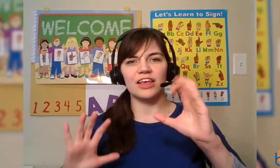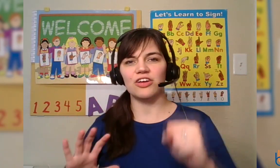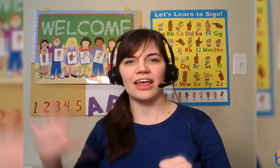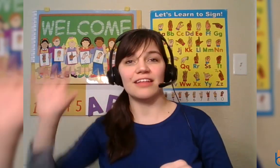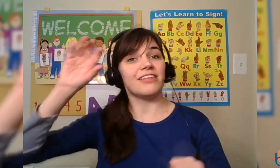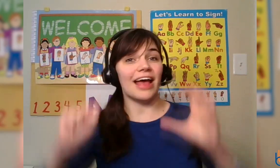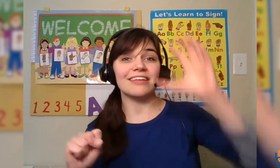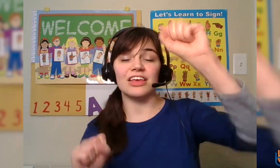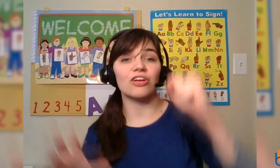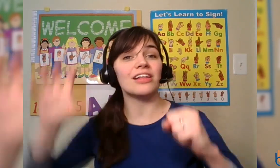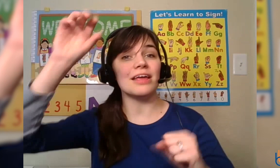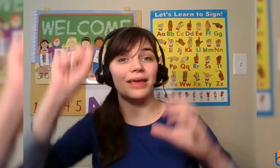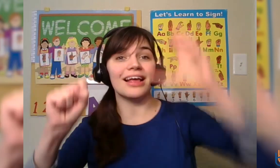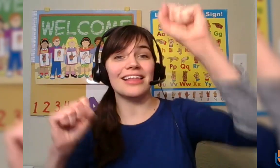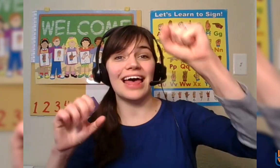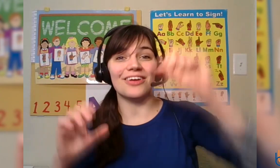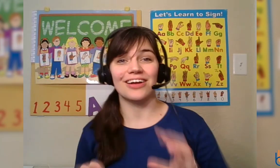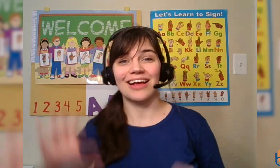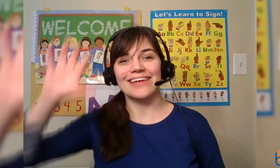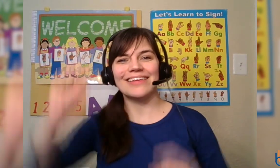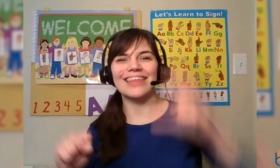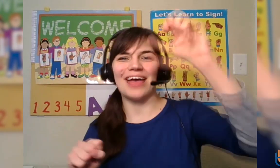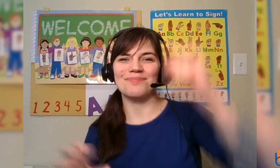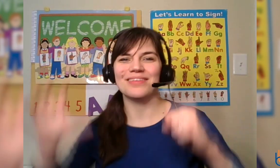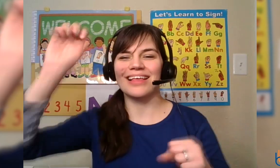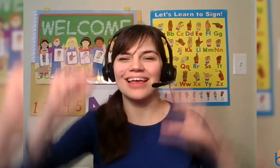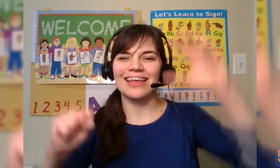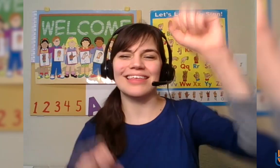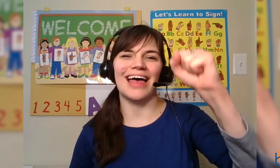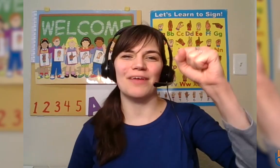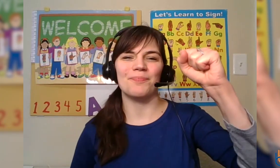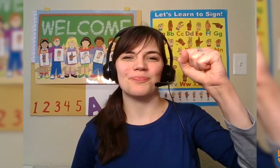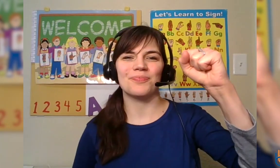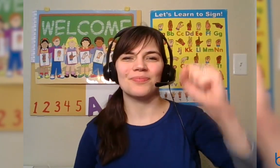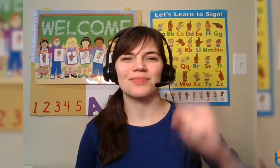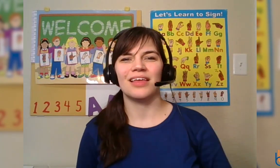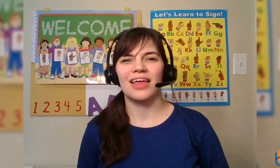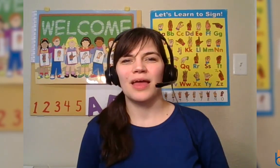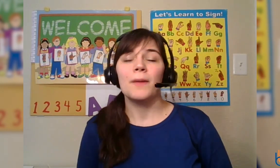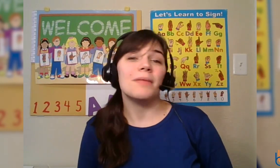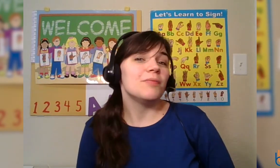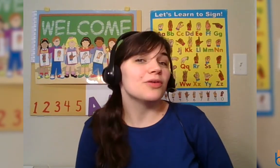your hands and act like you're climbing a ladder: climb. Climb. Maybe you don't